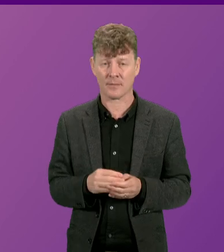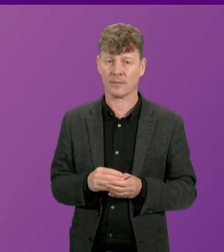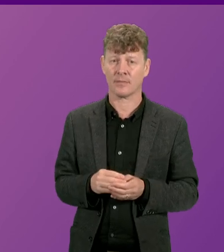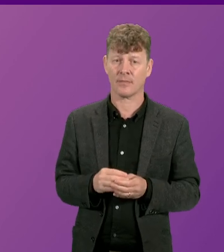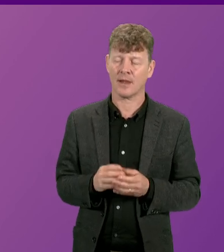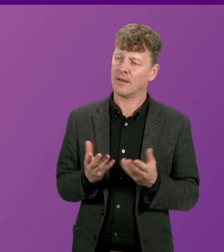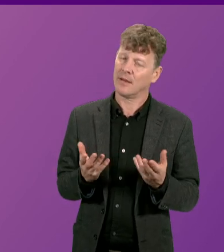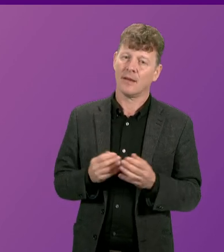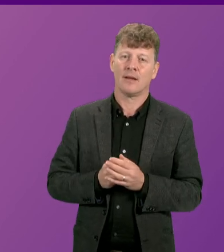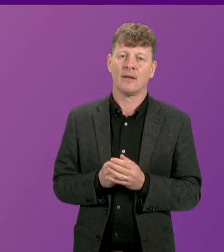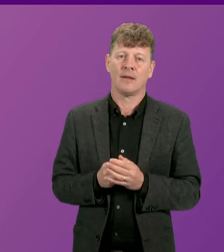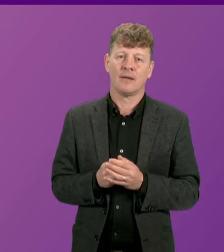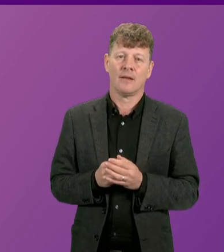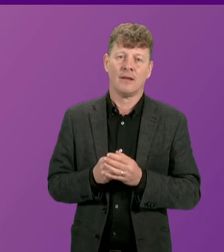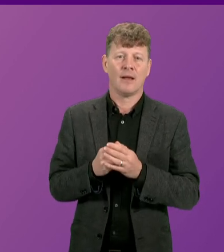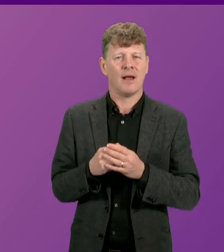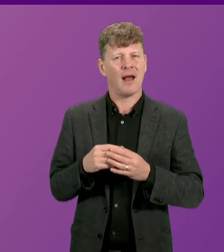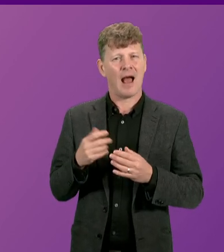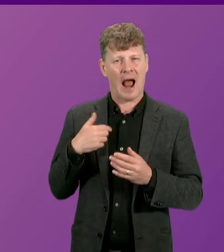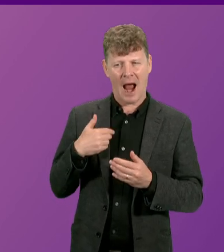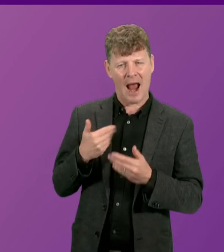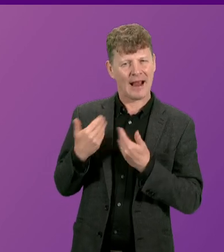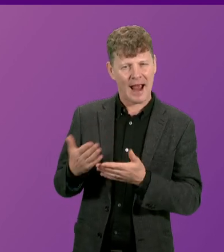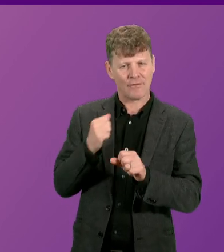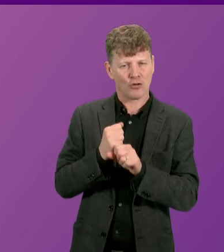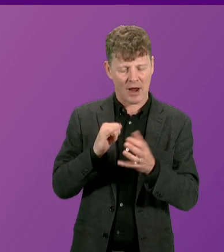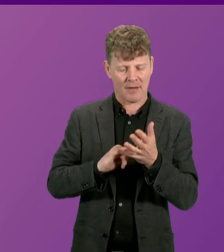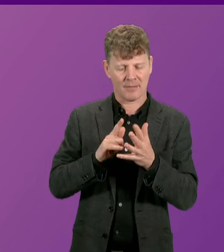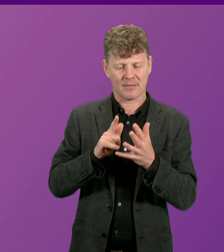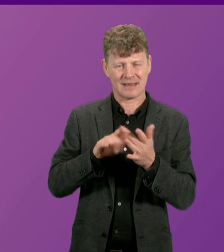I gave Graham Simpson a considered answer. I do not think that it could in any way be